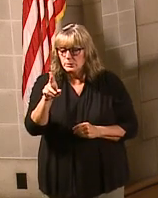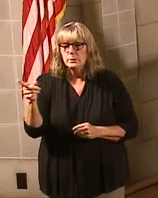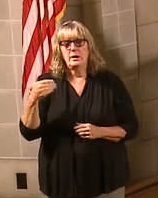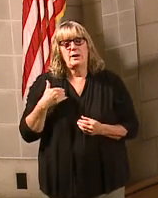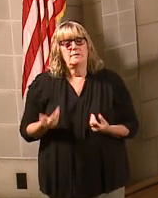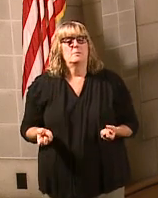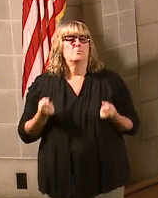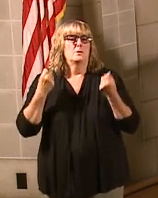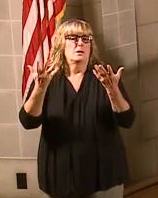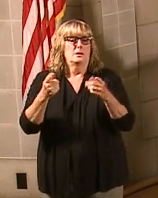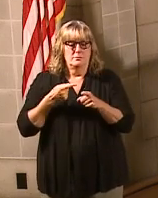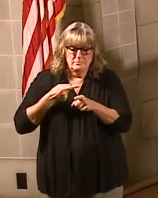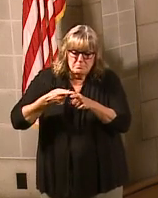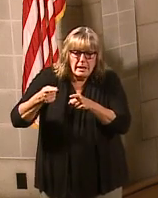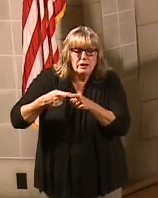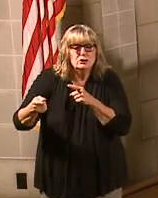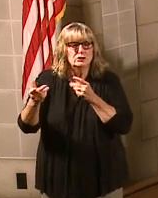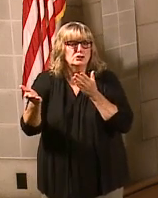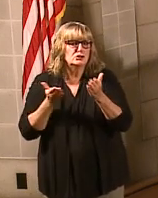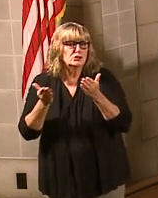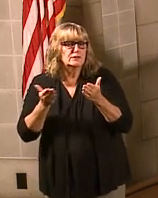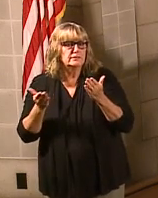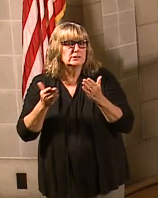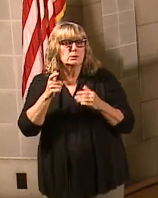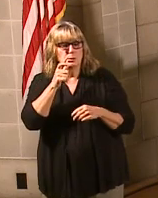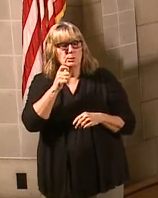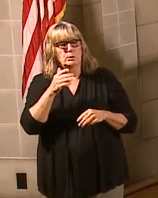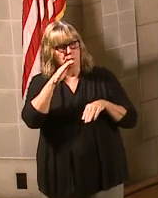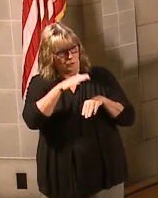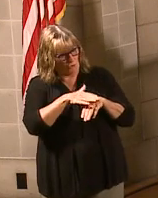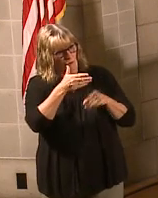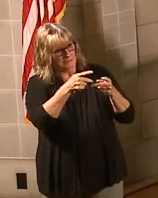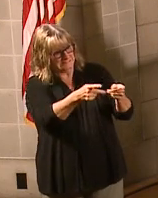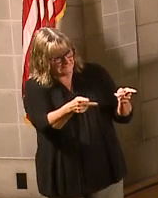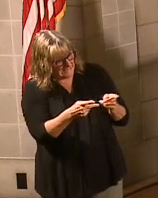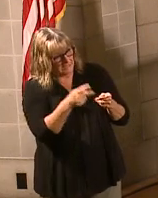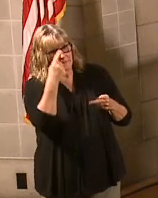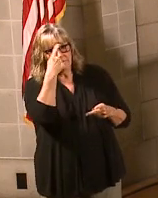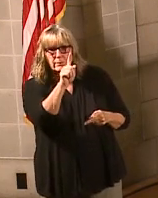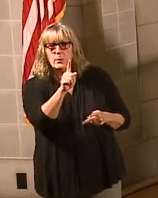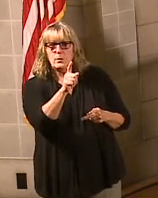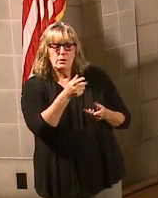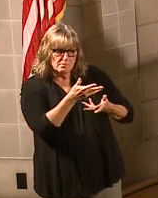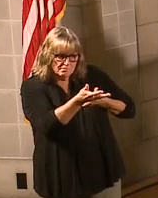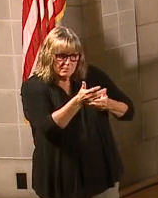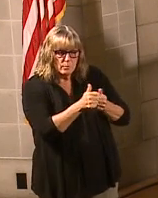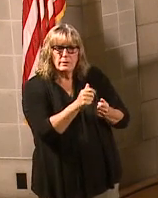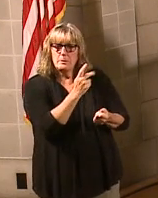MEDICAL SURGICAL BEDS AND INTENSIVE CARE UNITS.